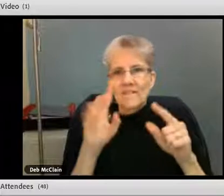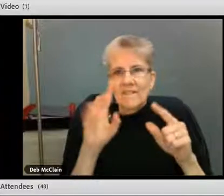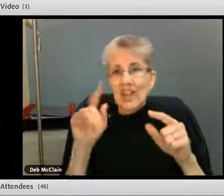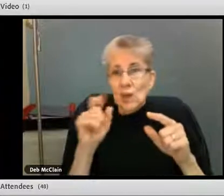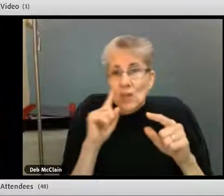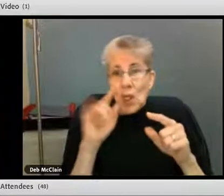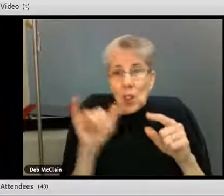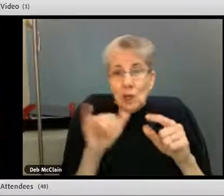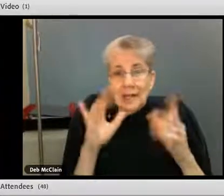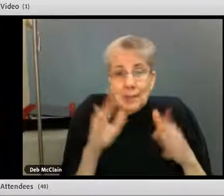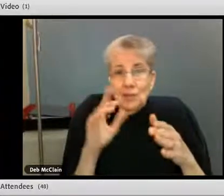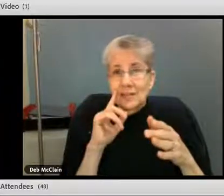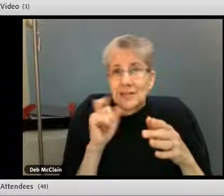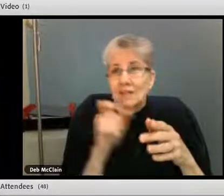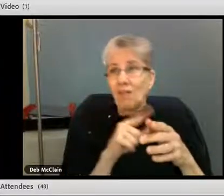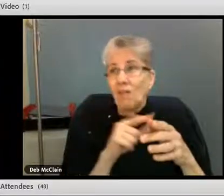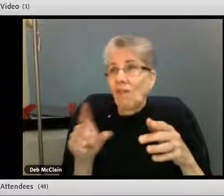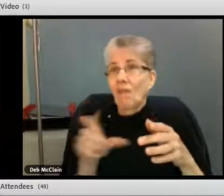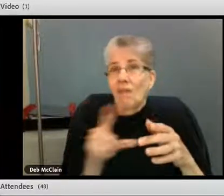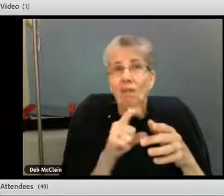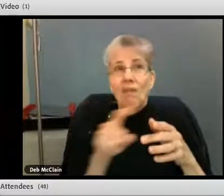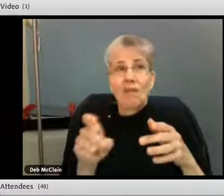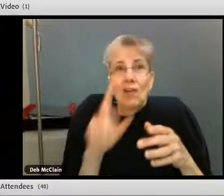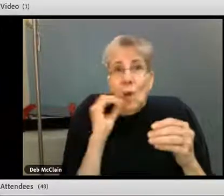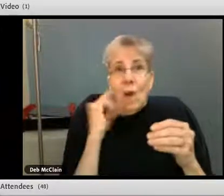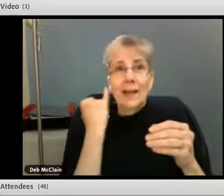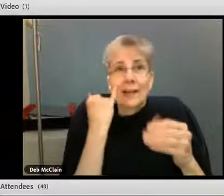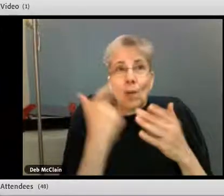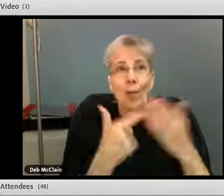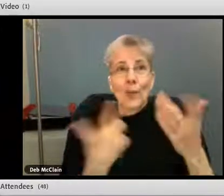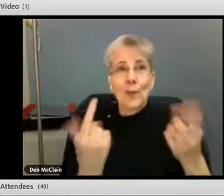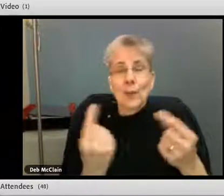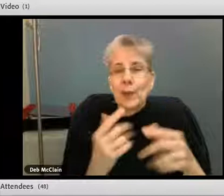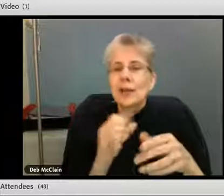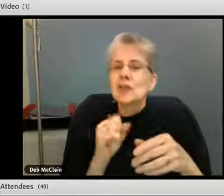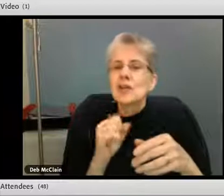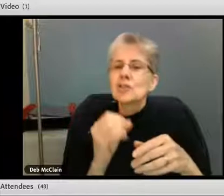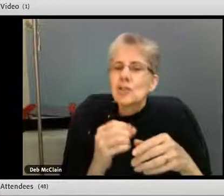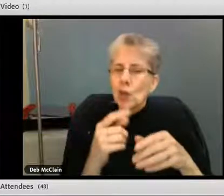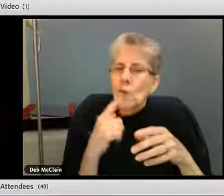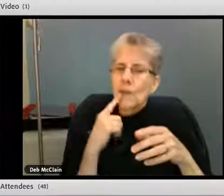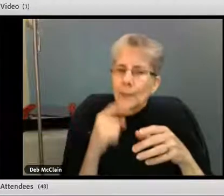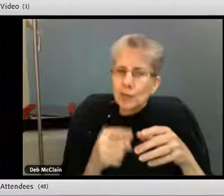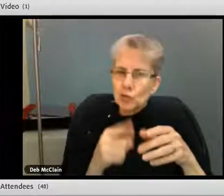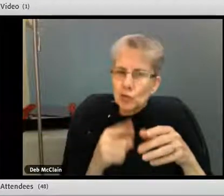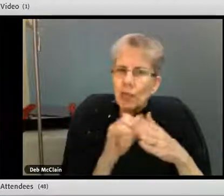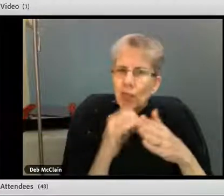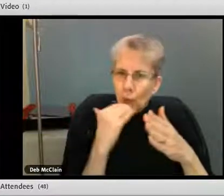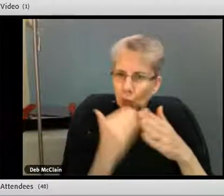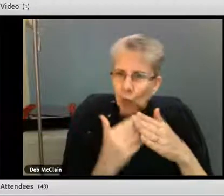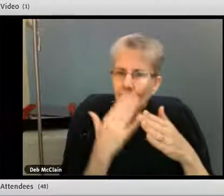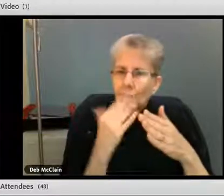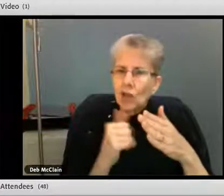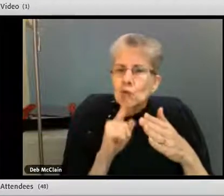with no purpose. So, you want people to engage in those. You need to make them good because you really have one shot with these things or two shots.